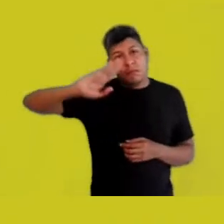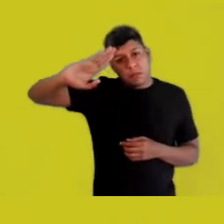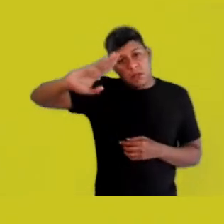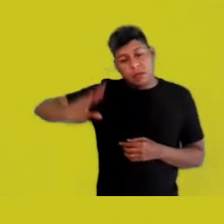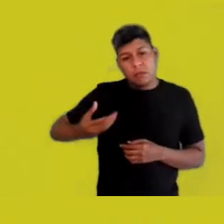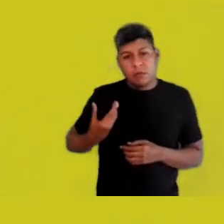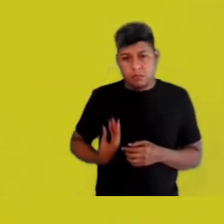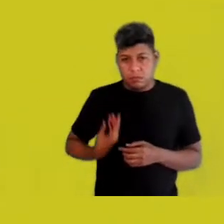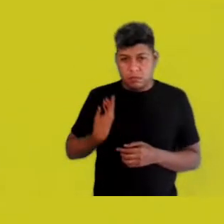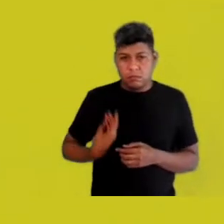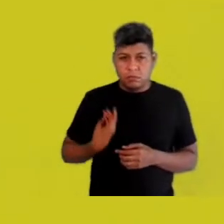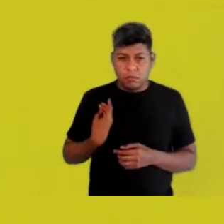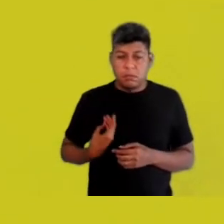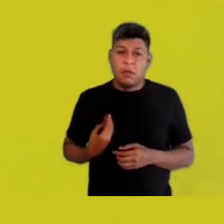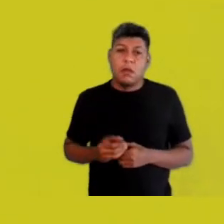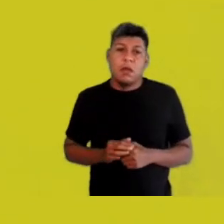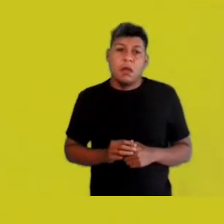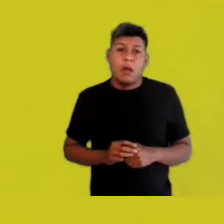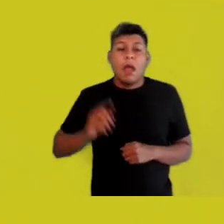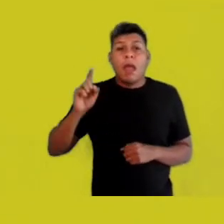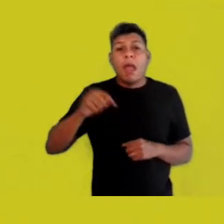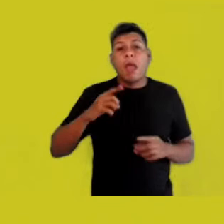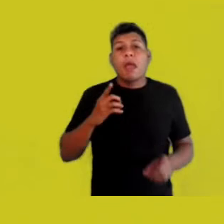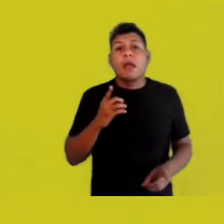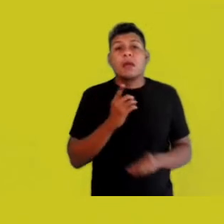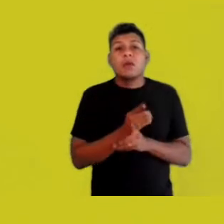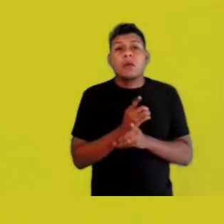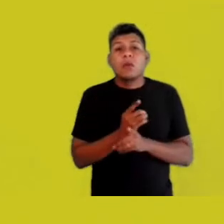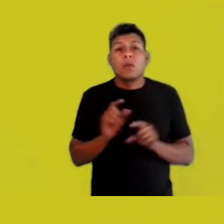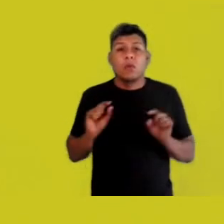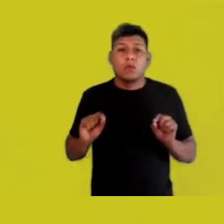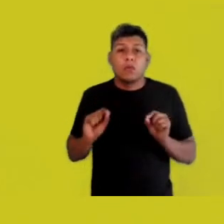It goes hand in hand with a deep reformulation